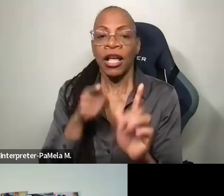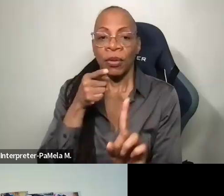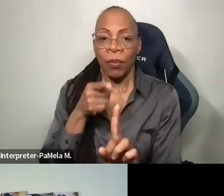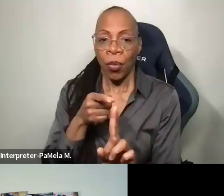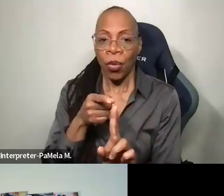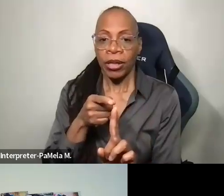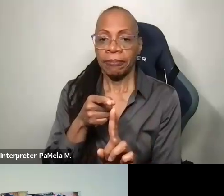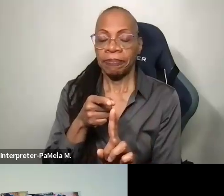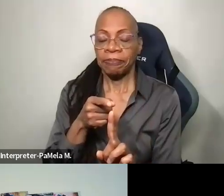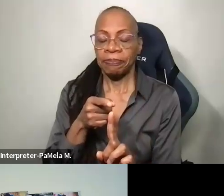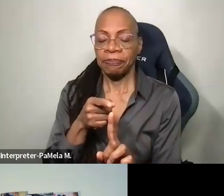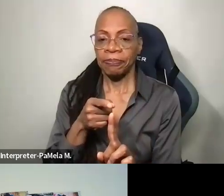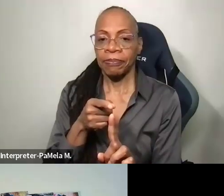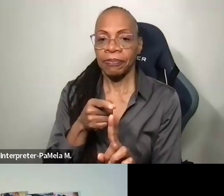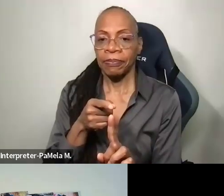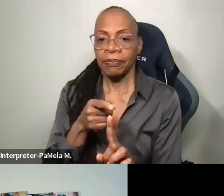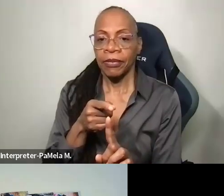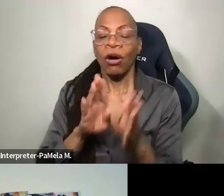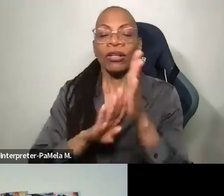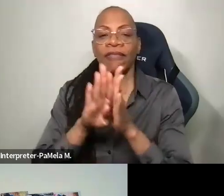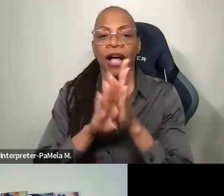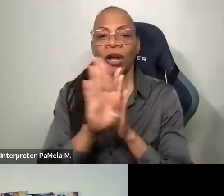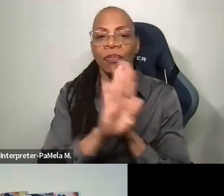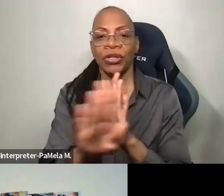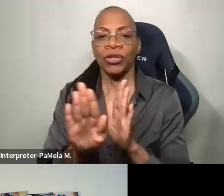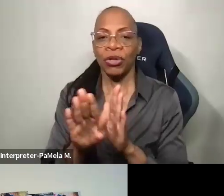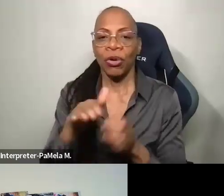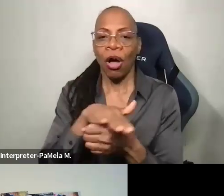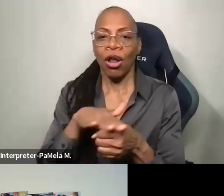for developing your local HMIS privacy policy